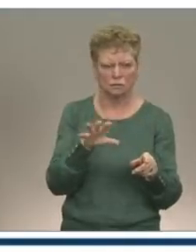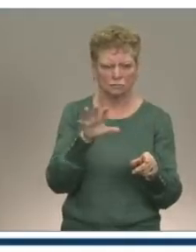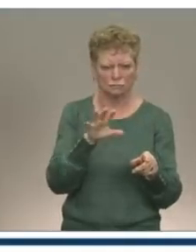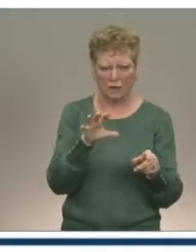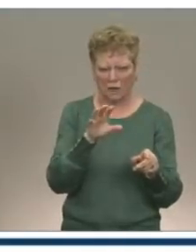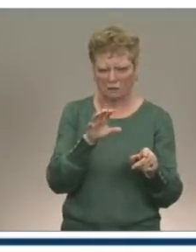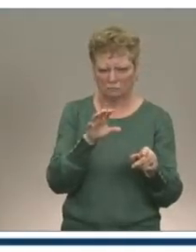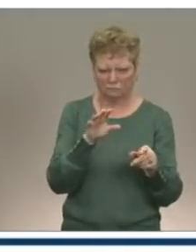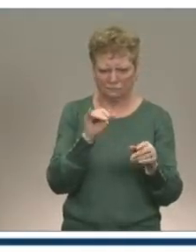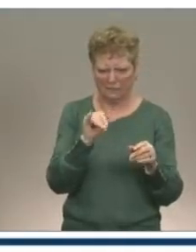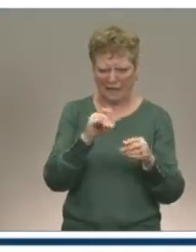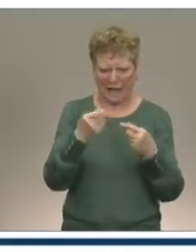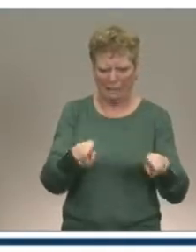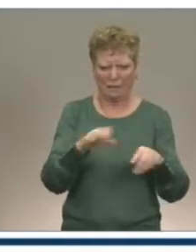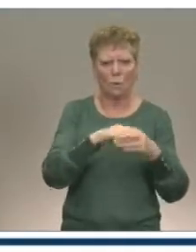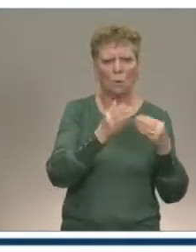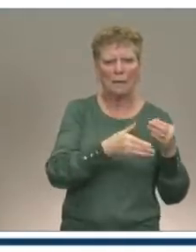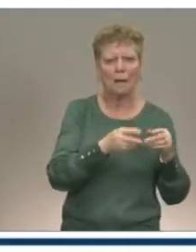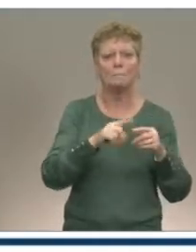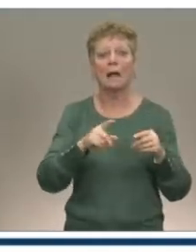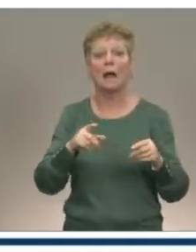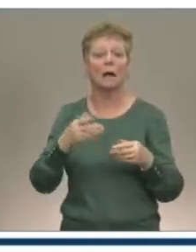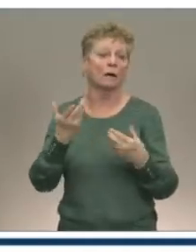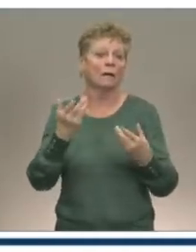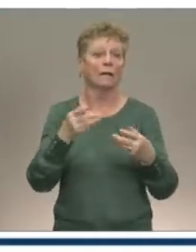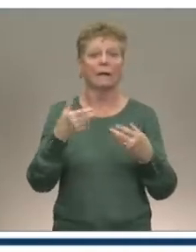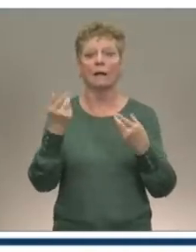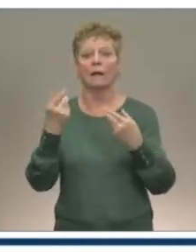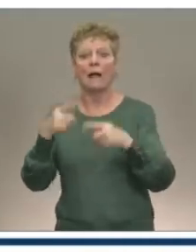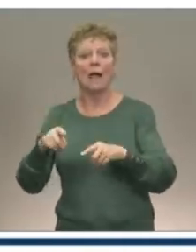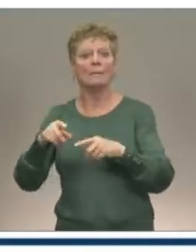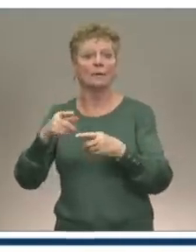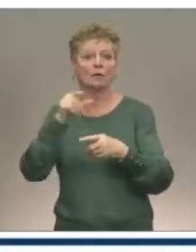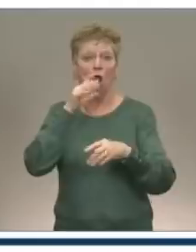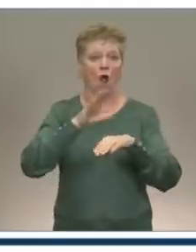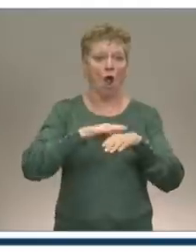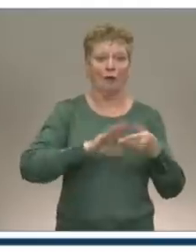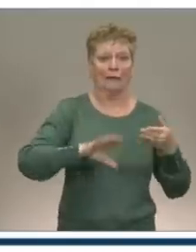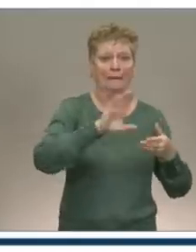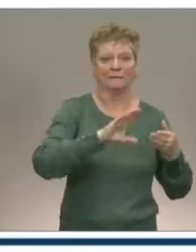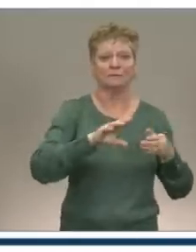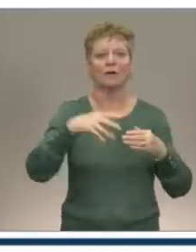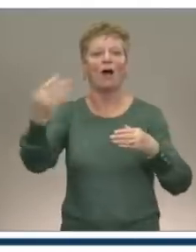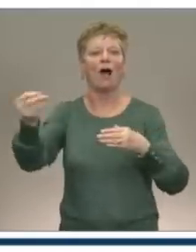like that there's all kinds of off-campus things so um public health is is actively